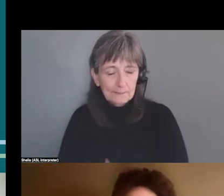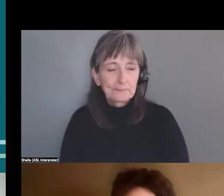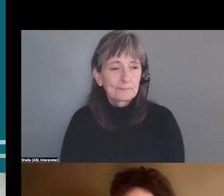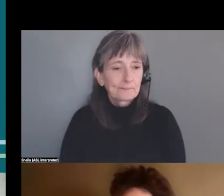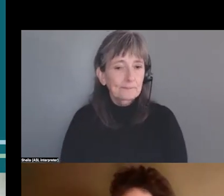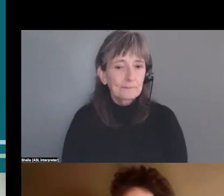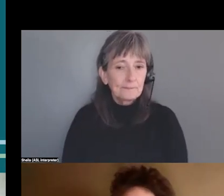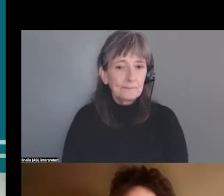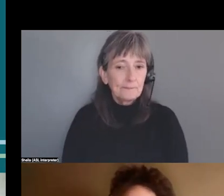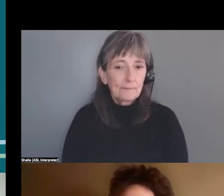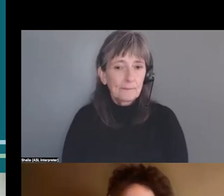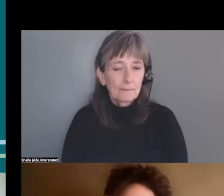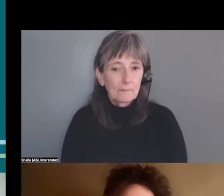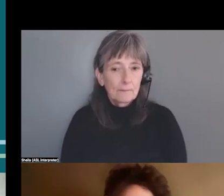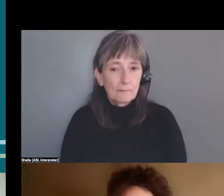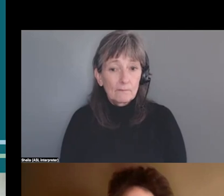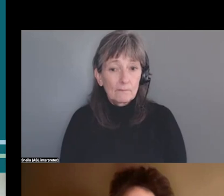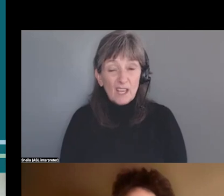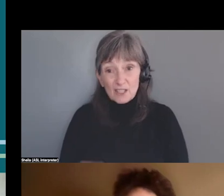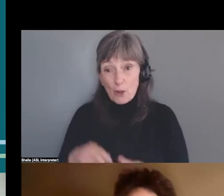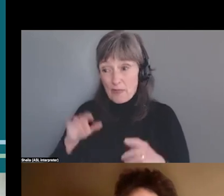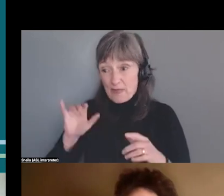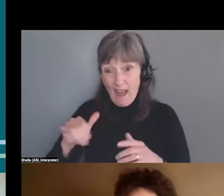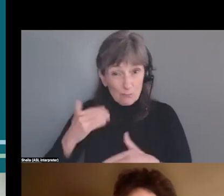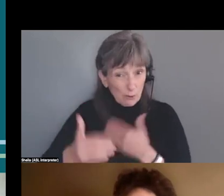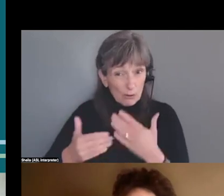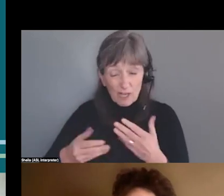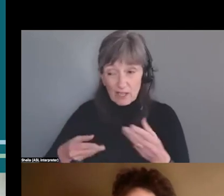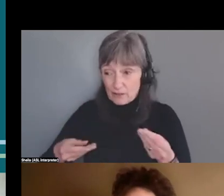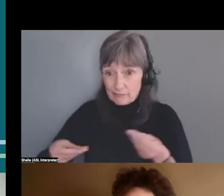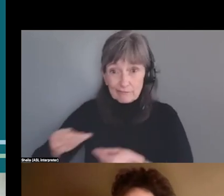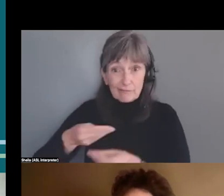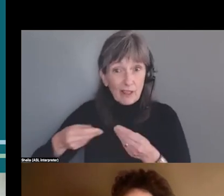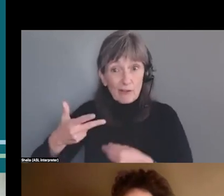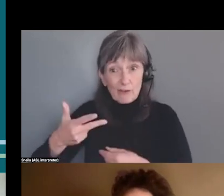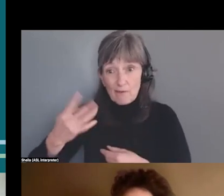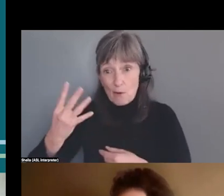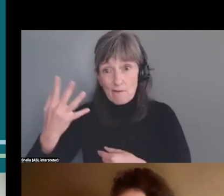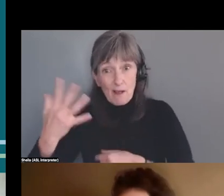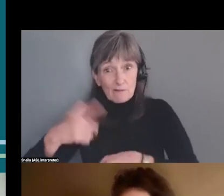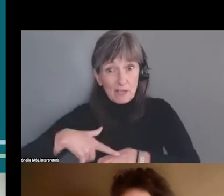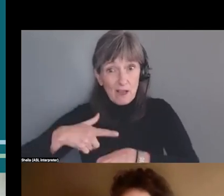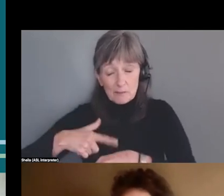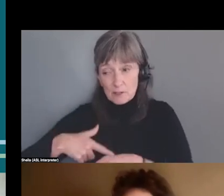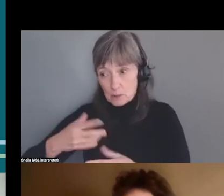happen three, four, five times. So, by the end of the 5 days, everyone in the group has worked on